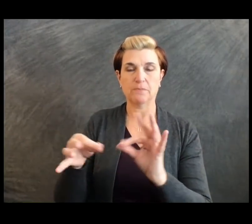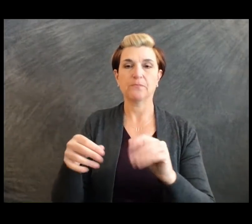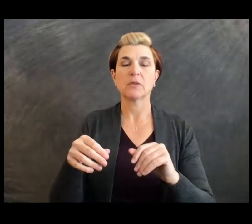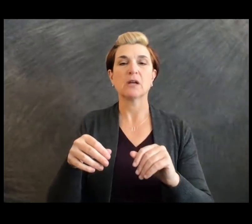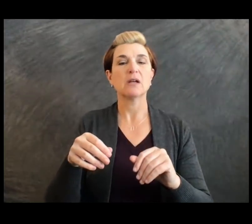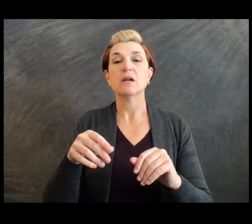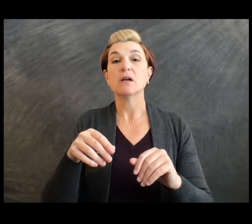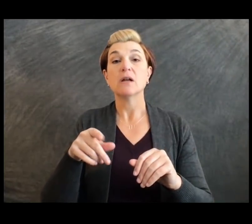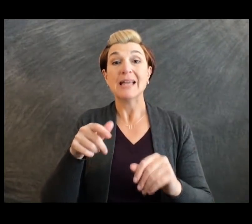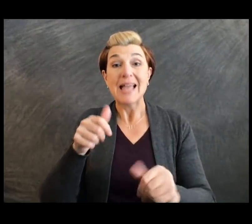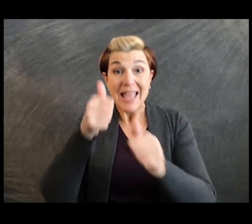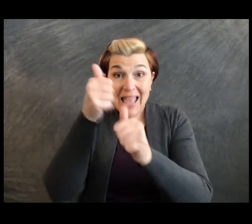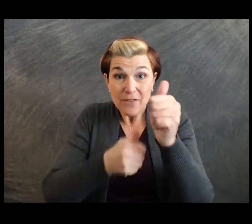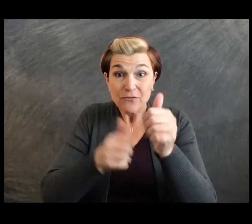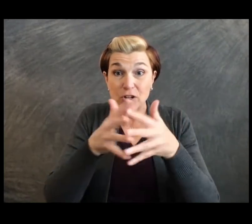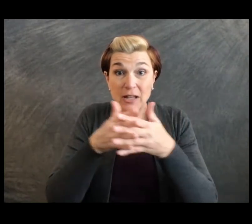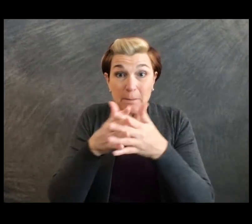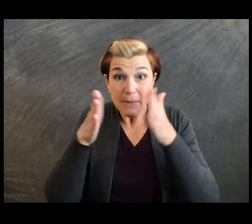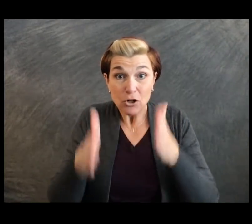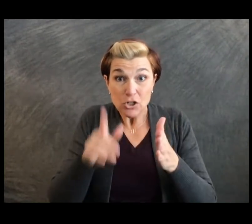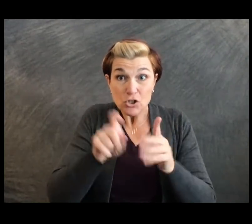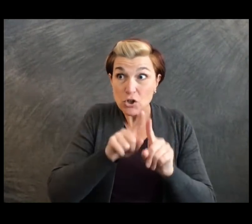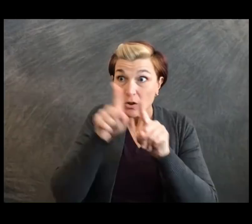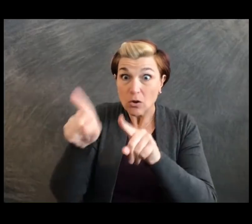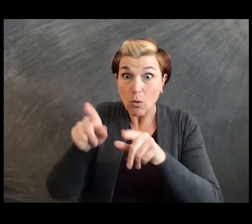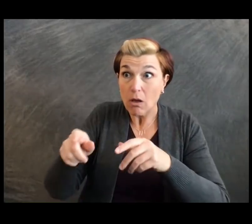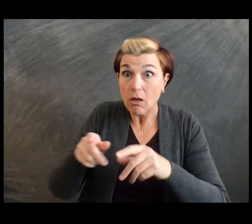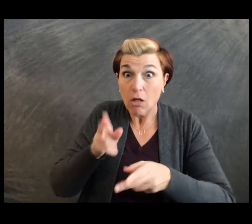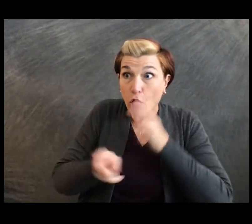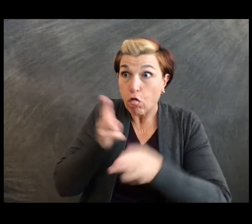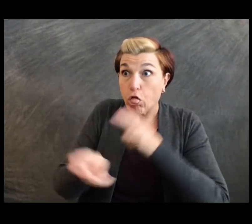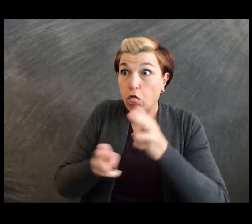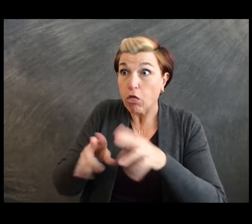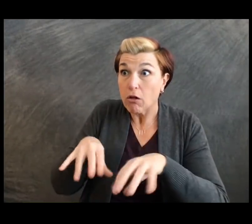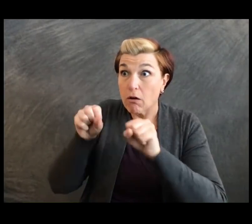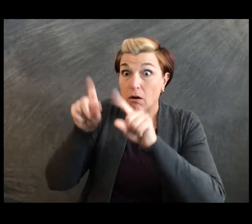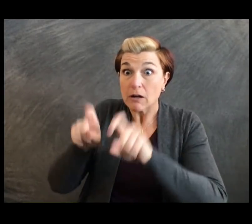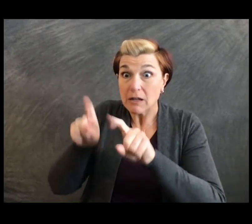to get tested he gave you the priorities I don't want to repeat them but let me